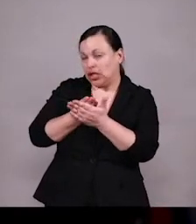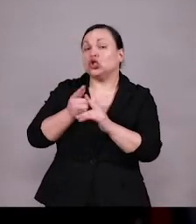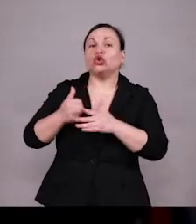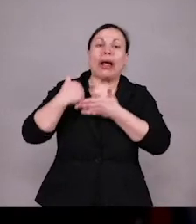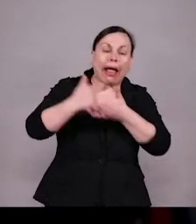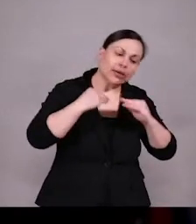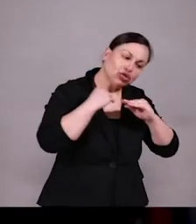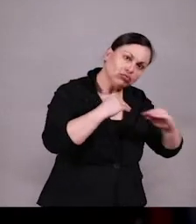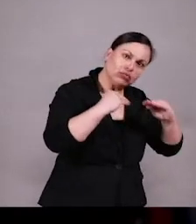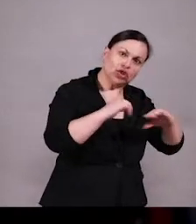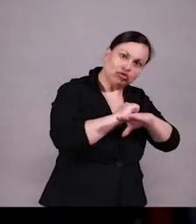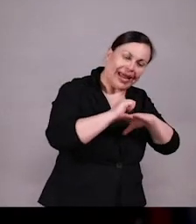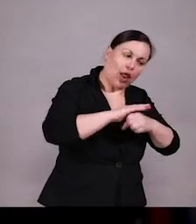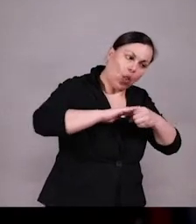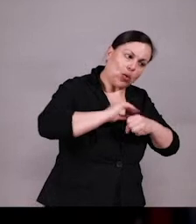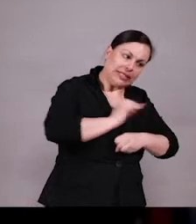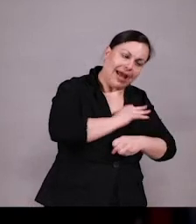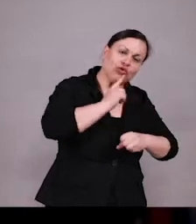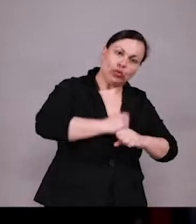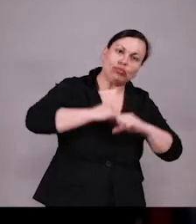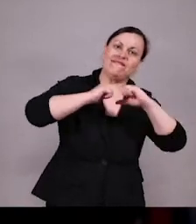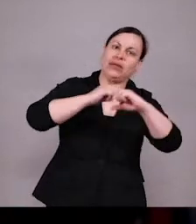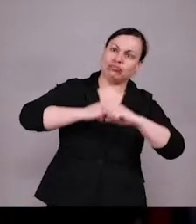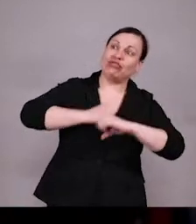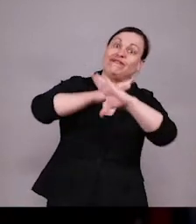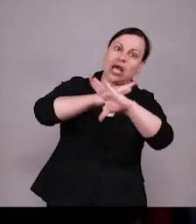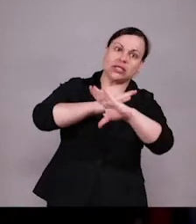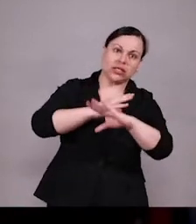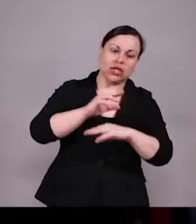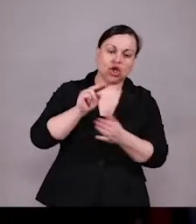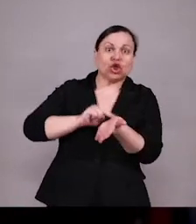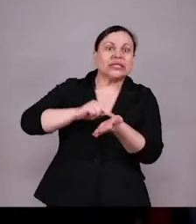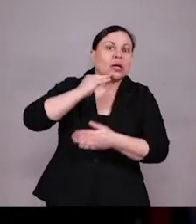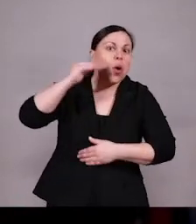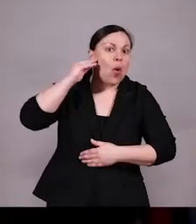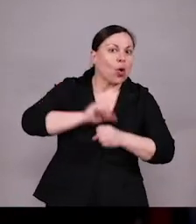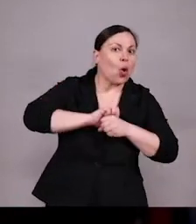to help train local staff to fight outbreaks of COVID in nursing homes across the nation.